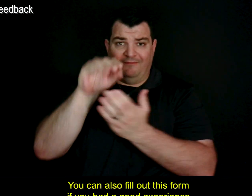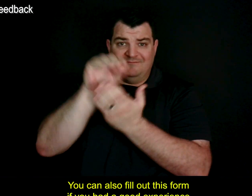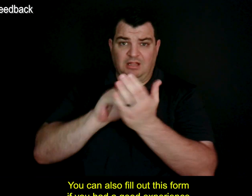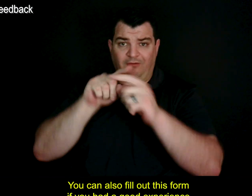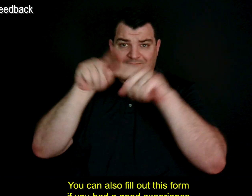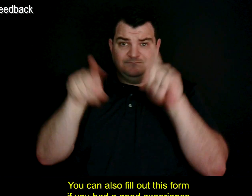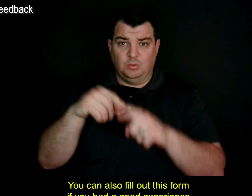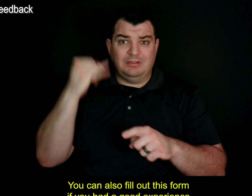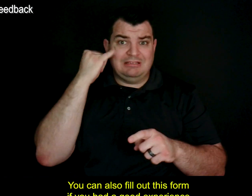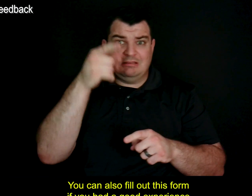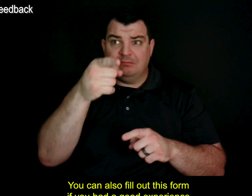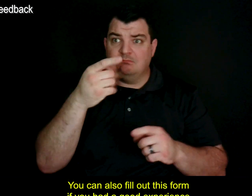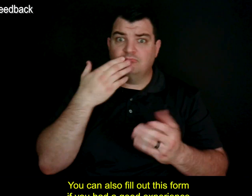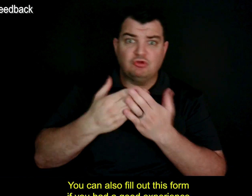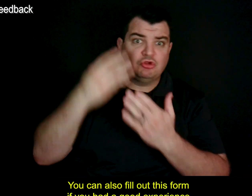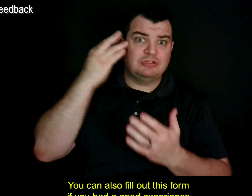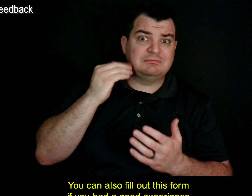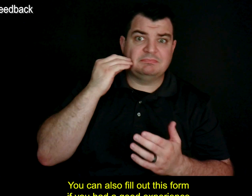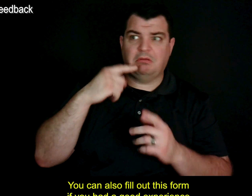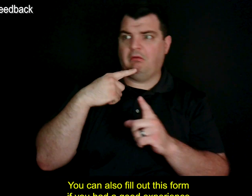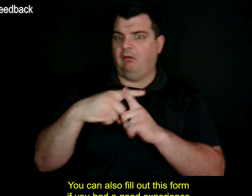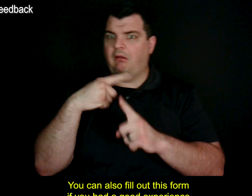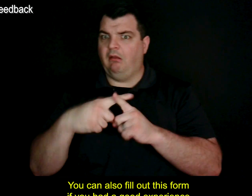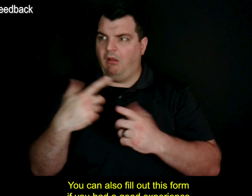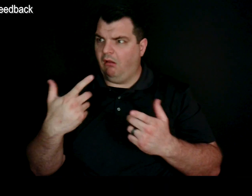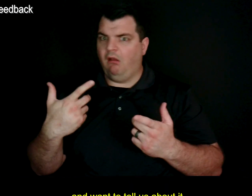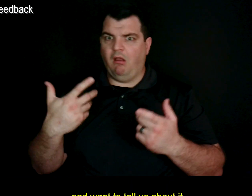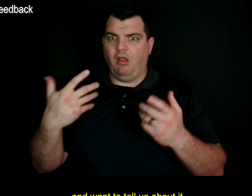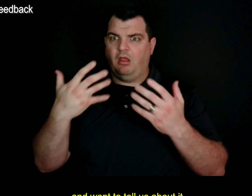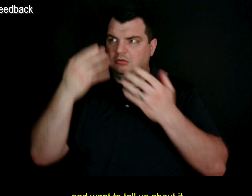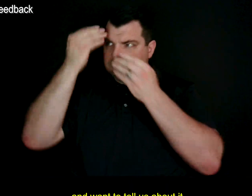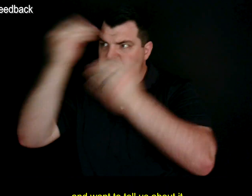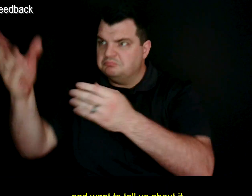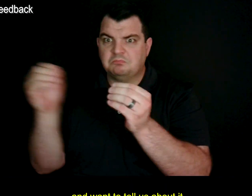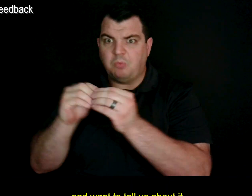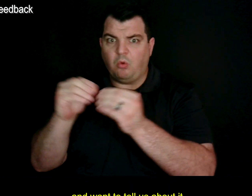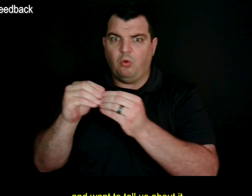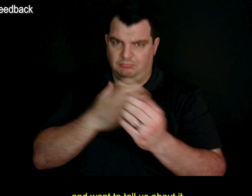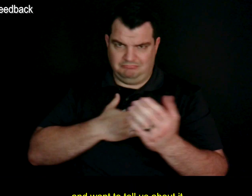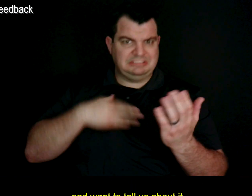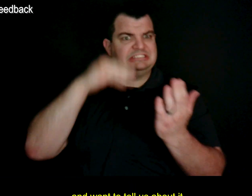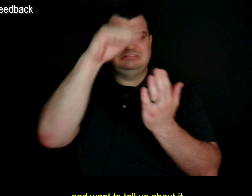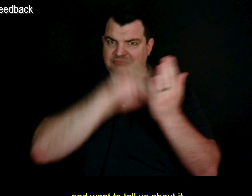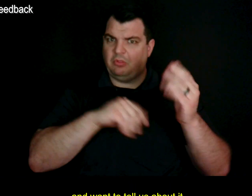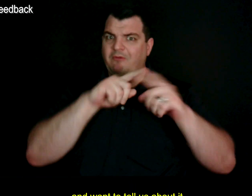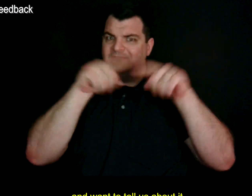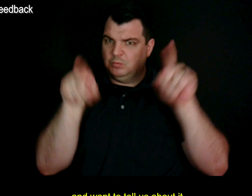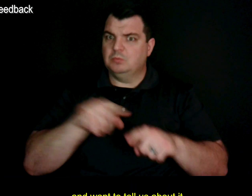You can also fill out this form if you had a good experience and want to tell us about it.